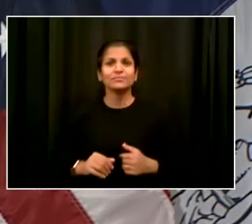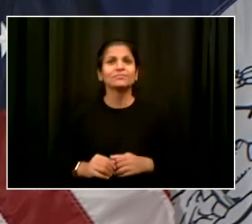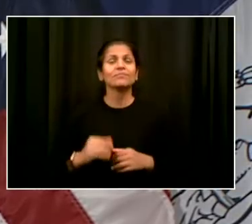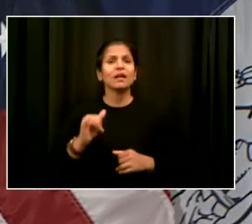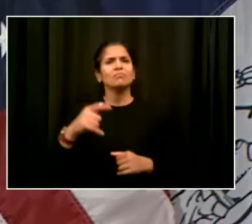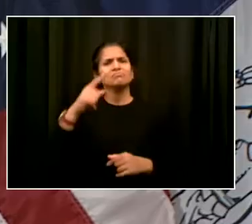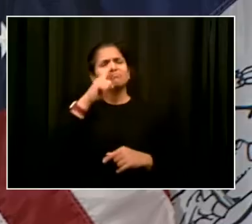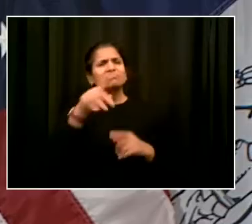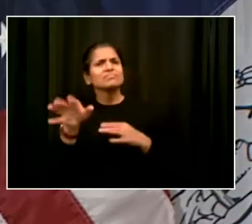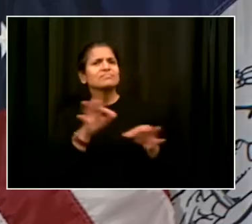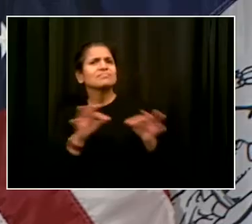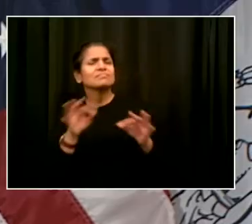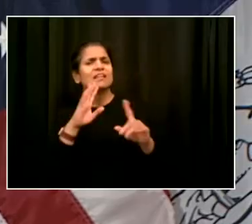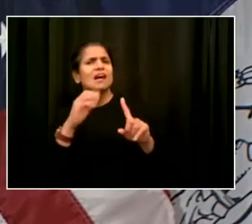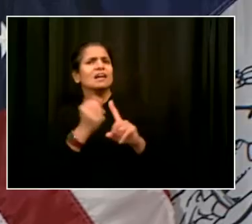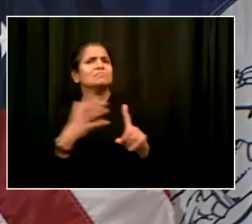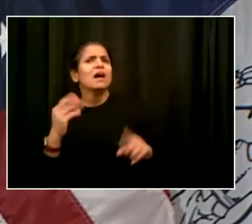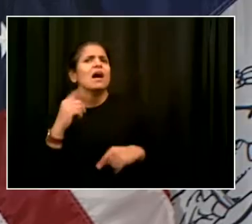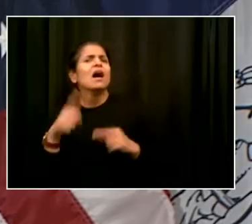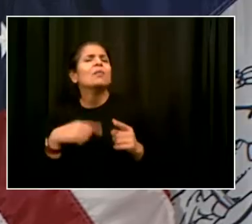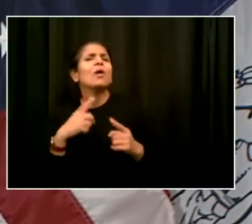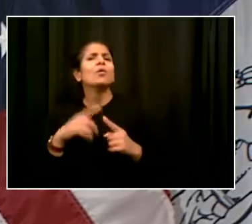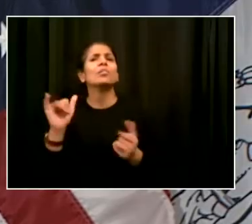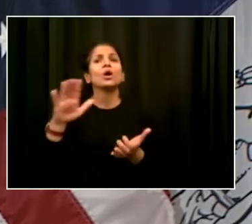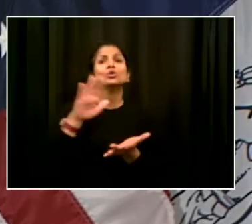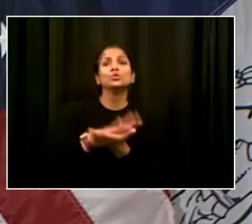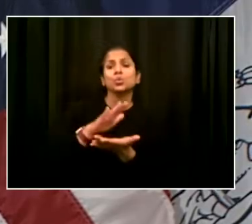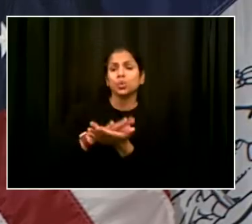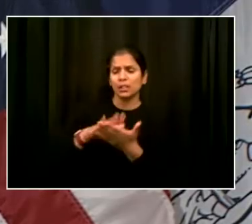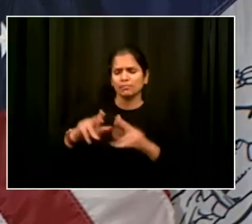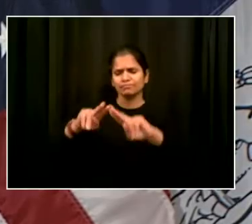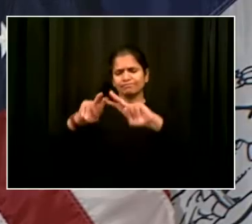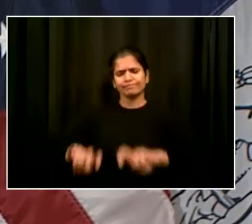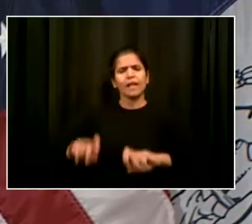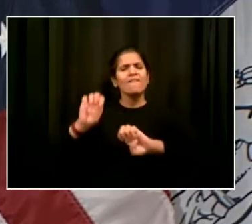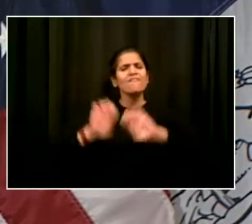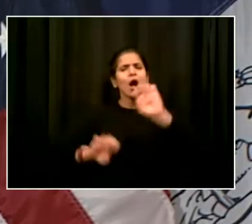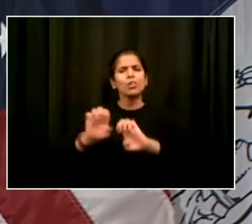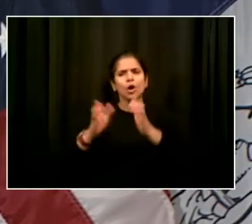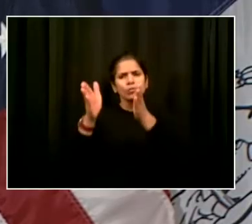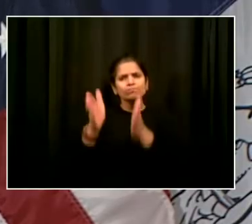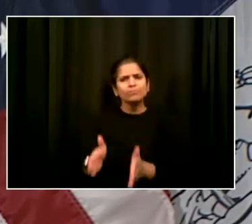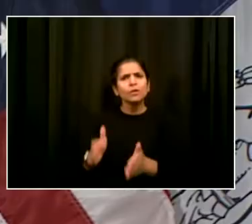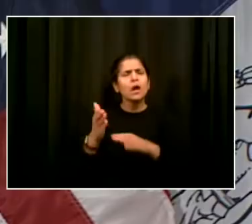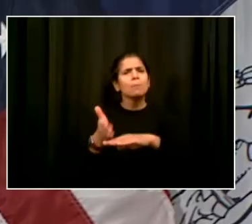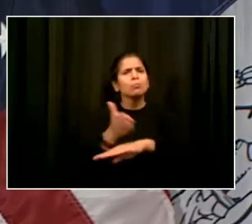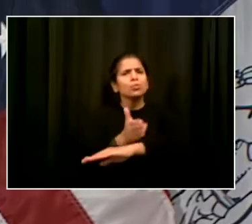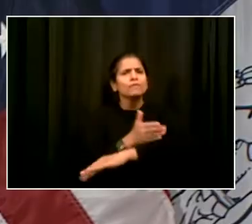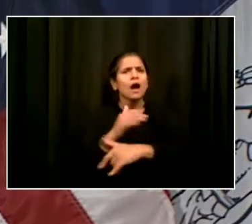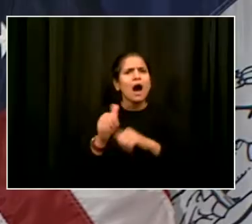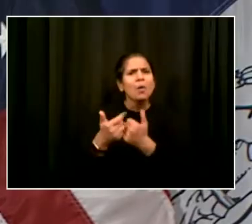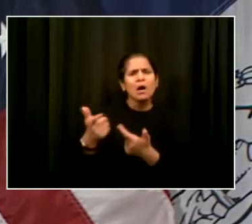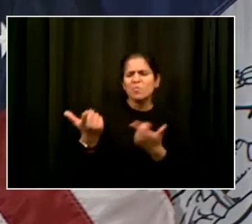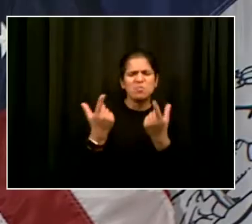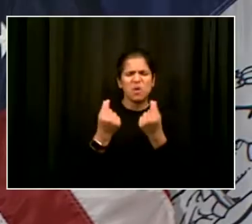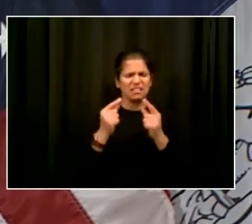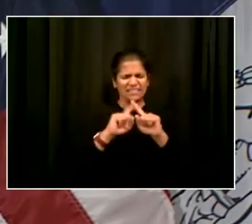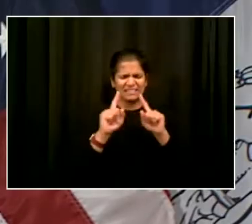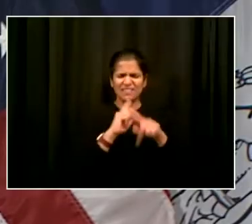Reporter: I'M CUUIORUUS IF F U YOCOULD TALK A LITTLE BIT T MOMORE AAUBOT T THISIS ASSESSMENT AND WHAT TYPE OF